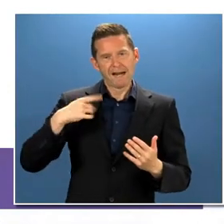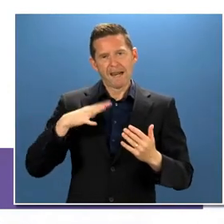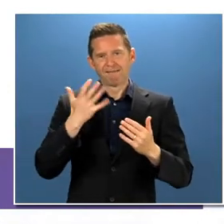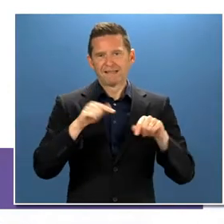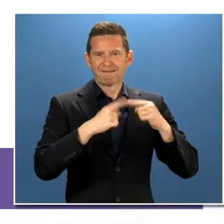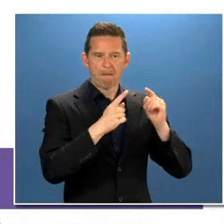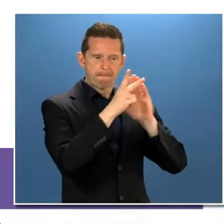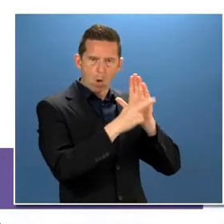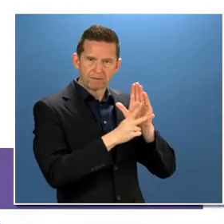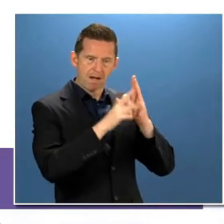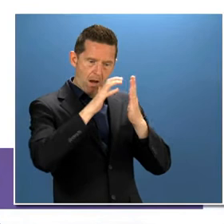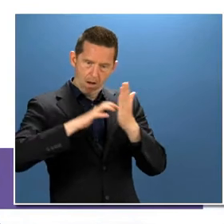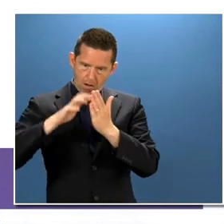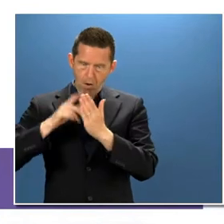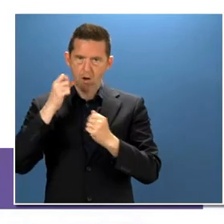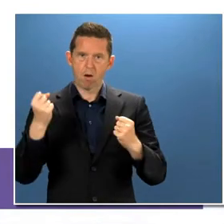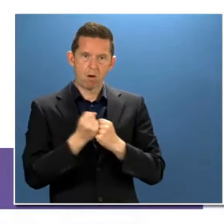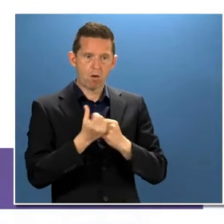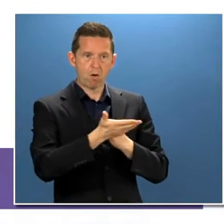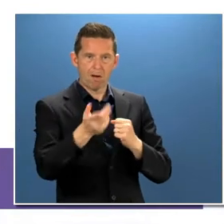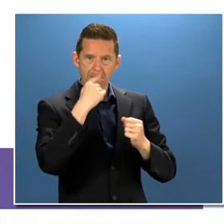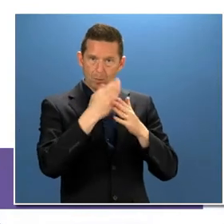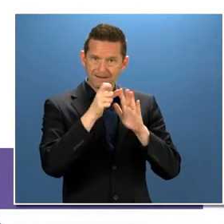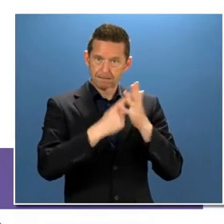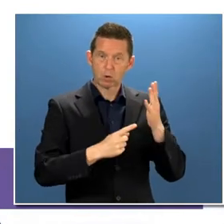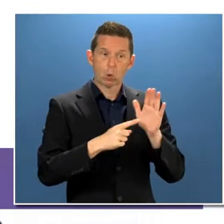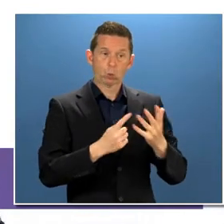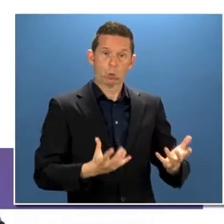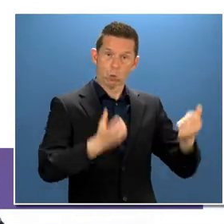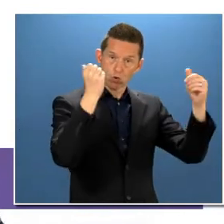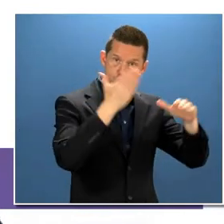to ensure that people with disabilities can get not just a job, but a good job.